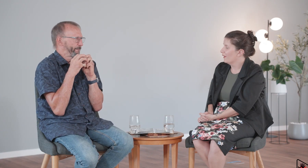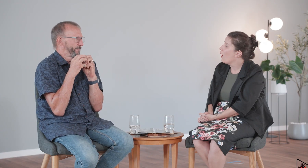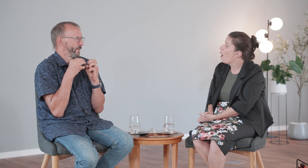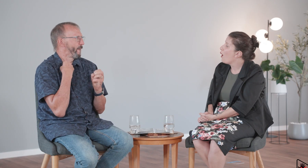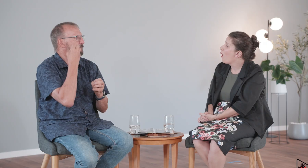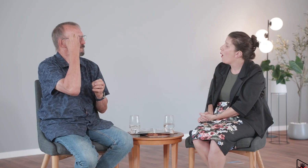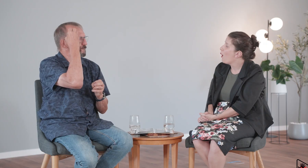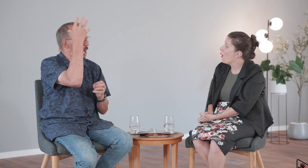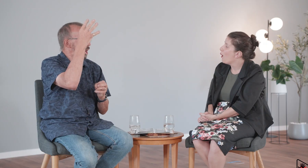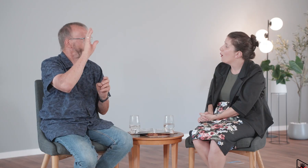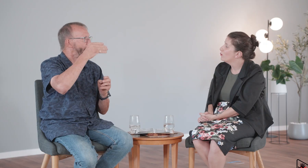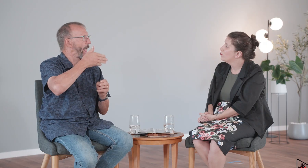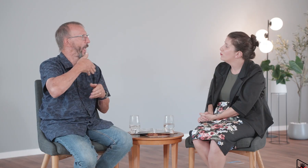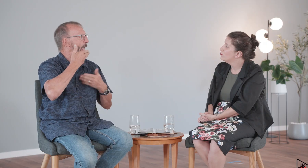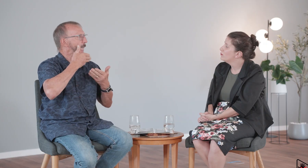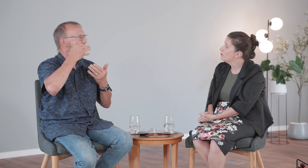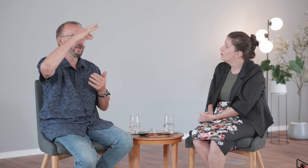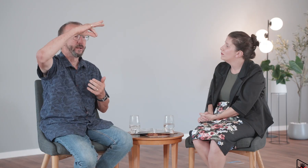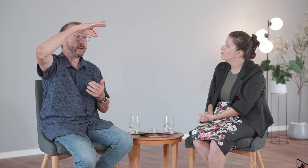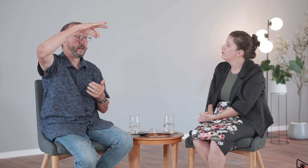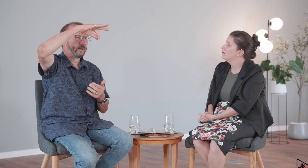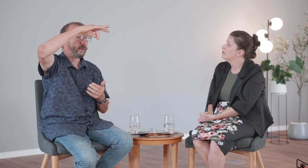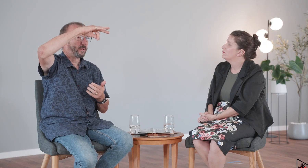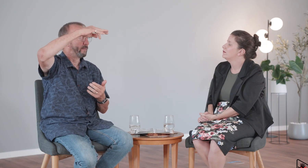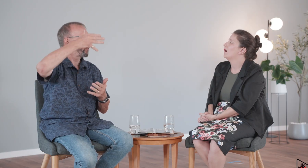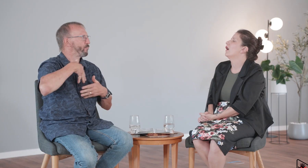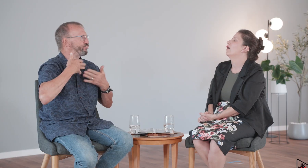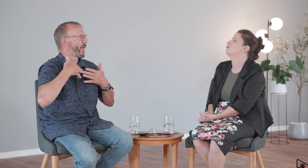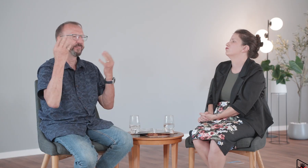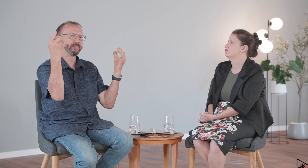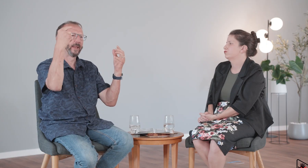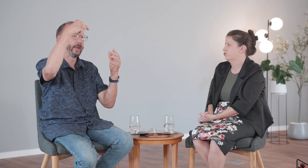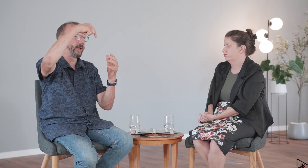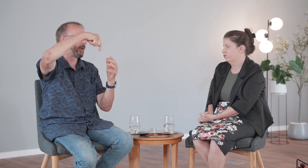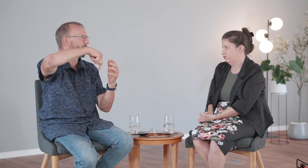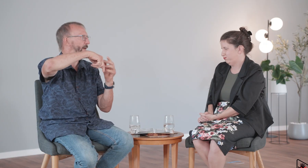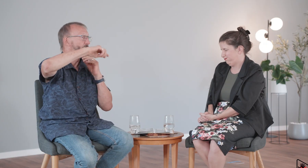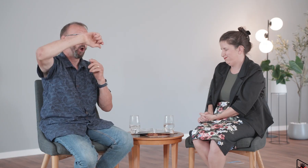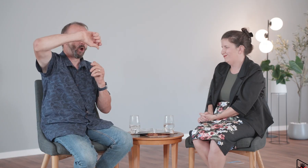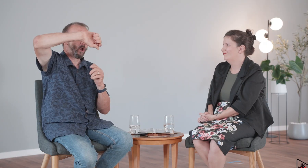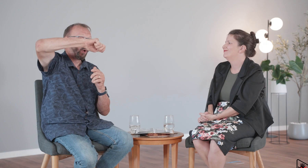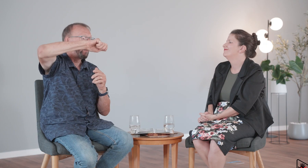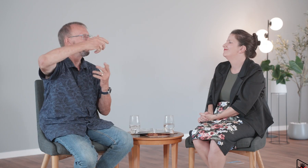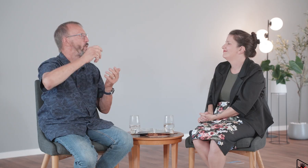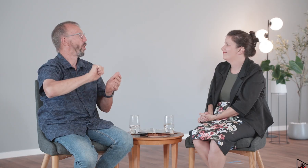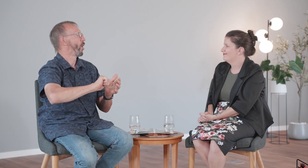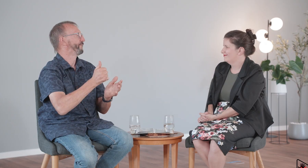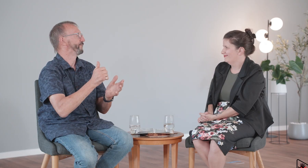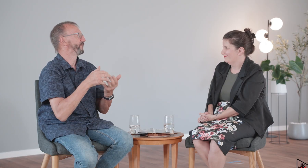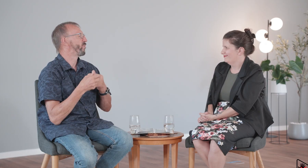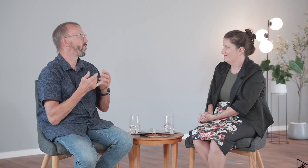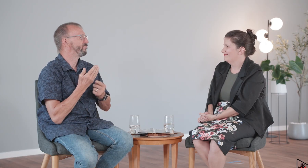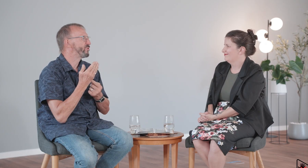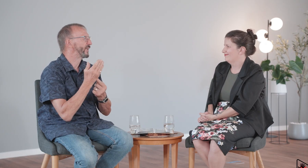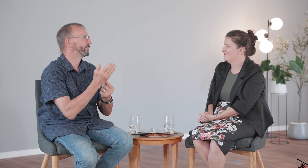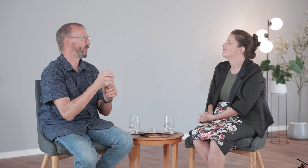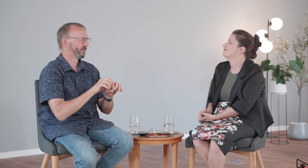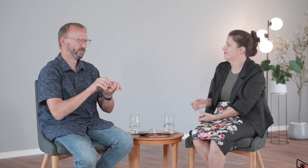on itself. I'd forgotten to release the little air pressure relief valve. You tighten it when you're